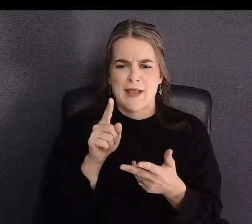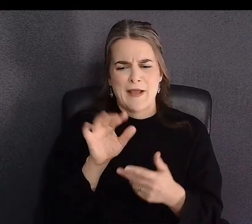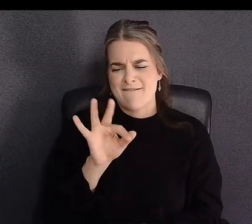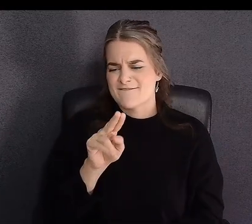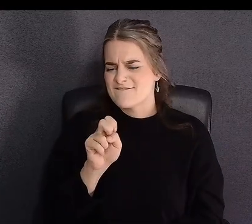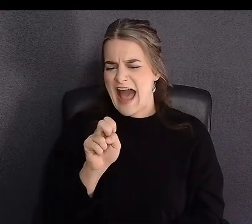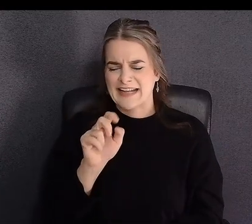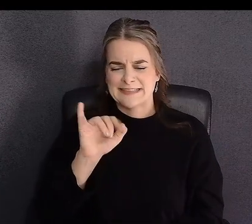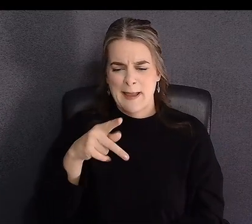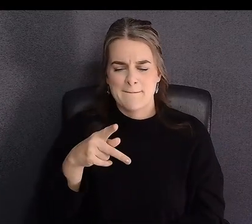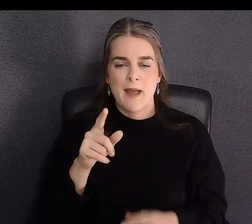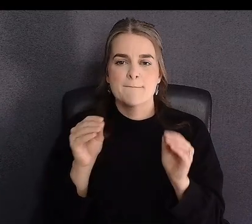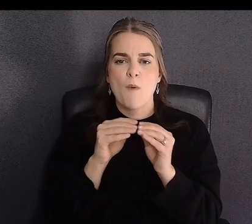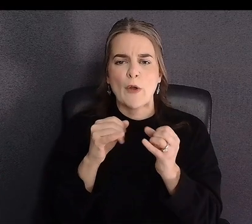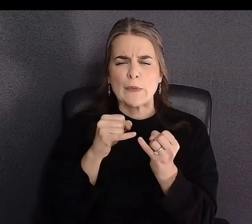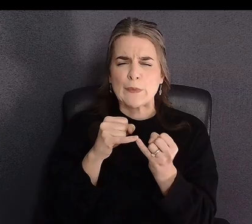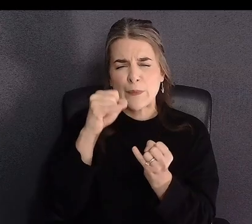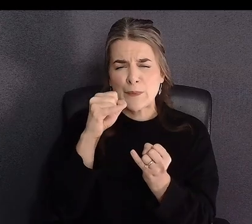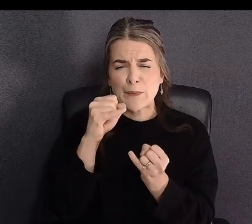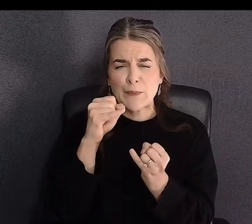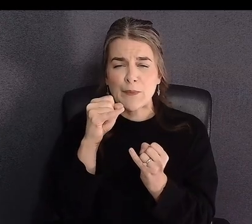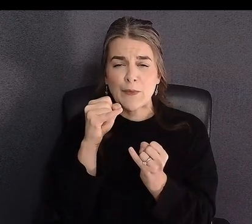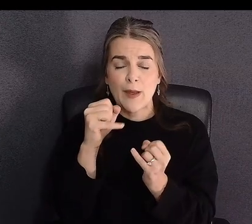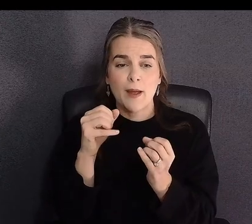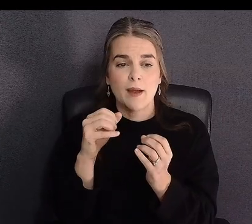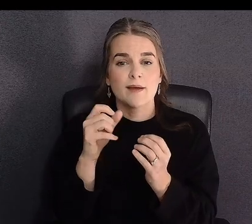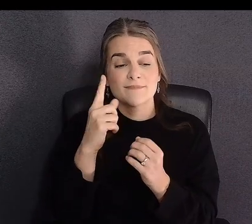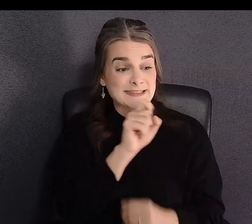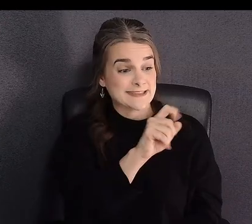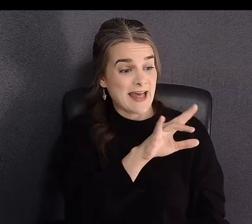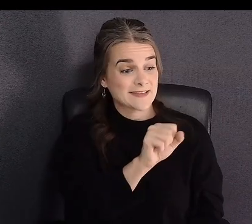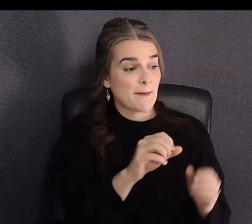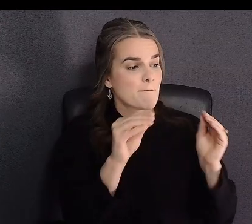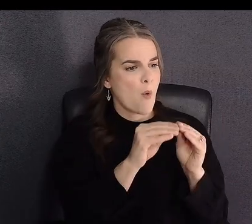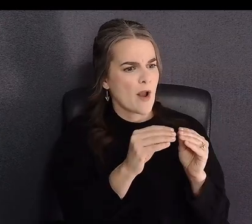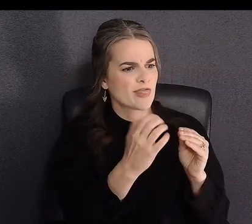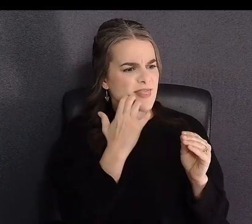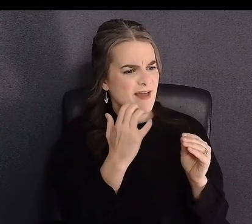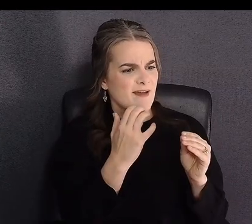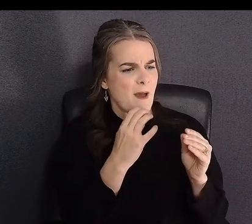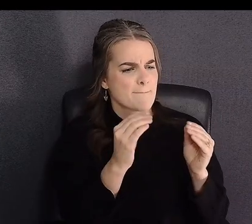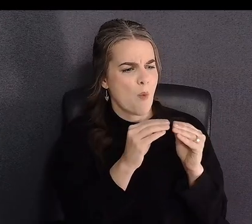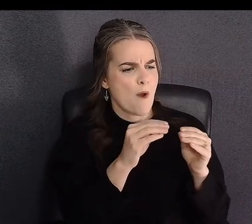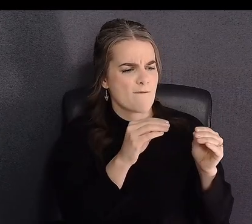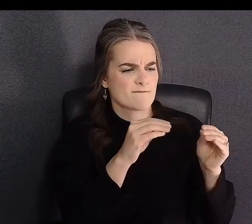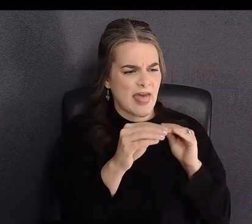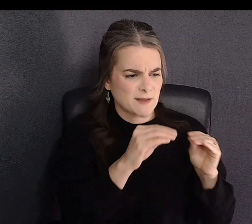line versus a stylus tip, which is thicker. And it's flexible, so sometimes you have to really press hard.